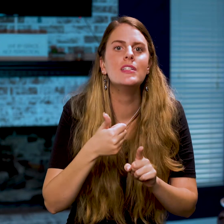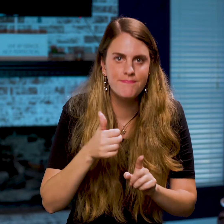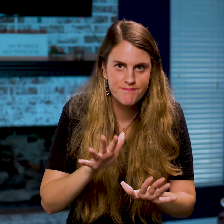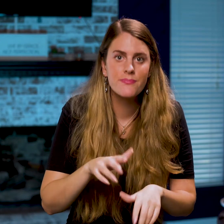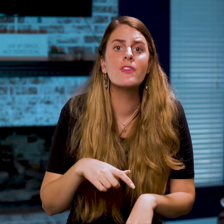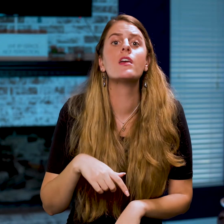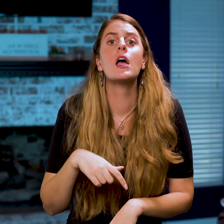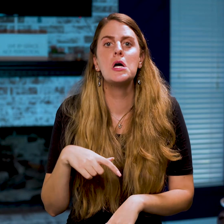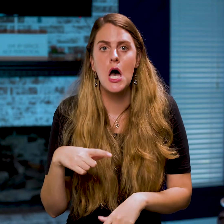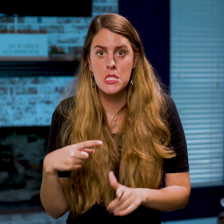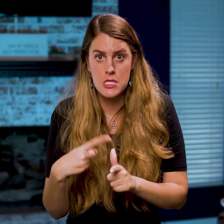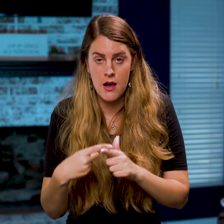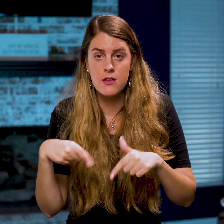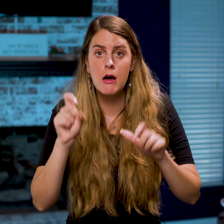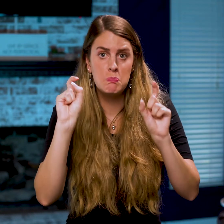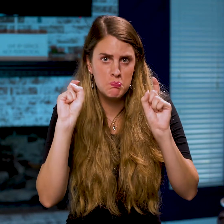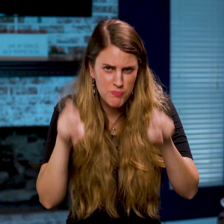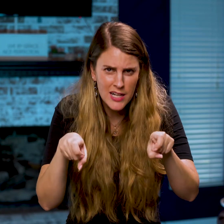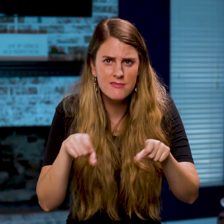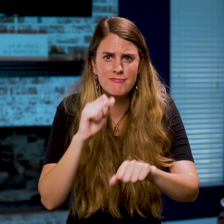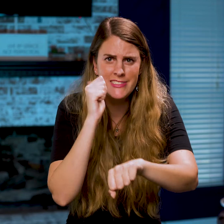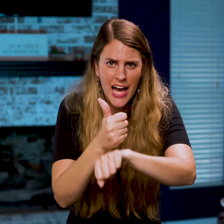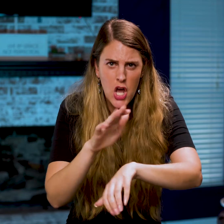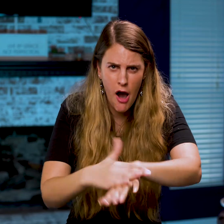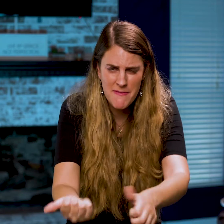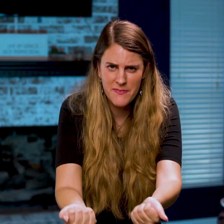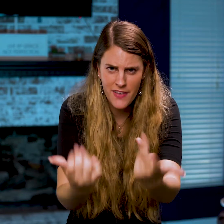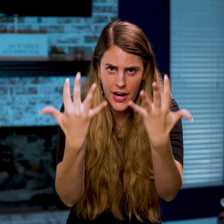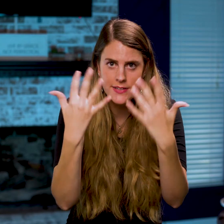and then they must set it on fire.